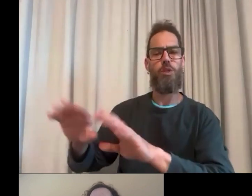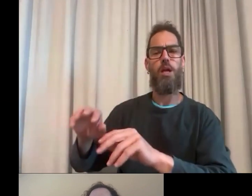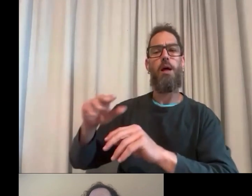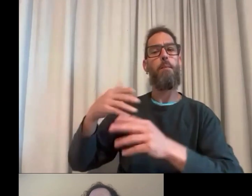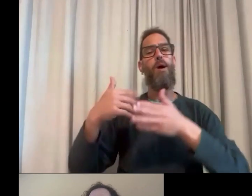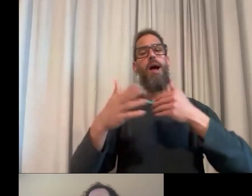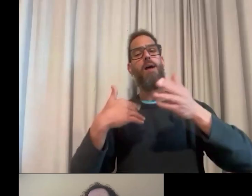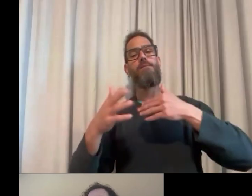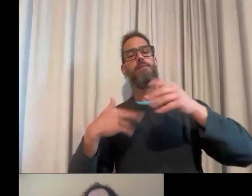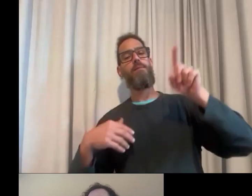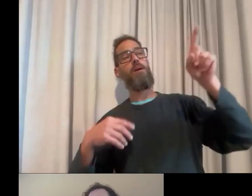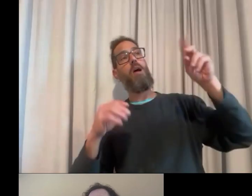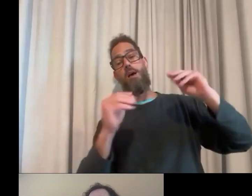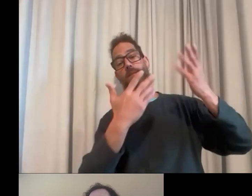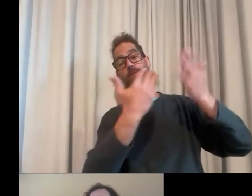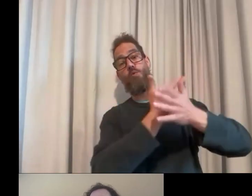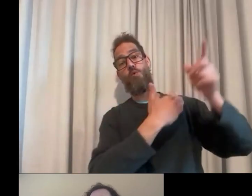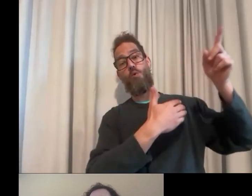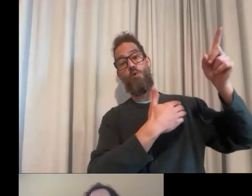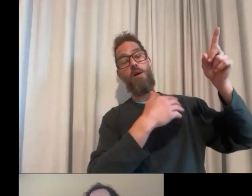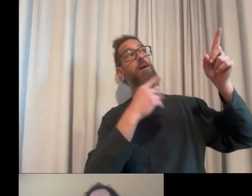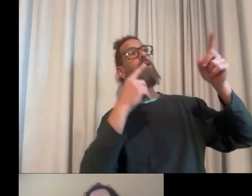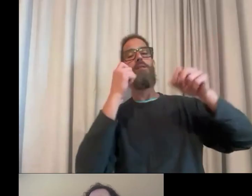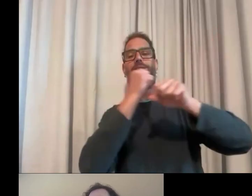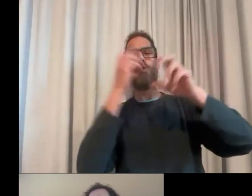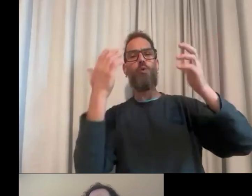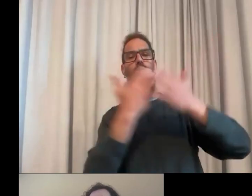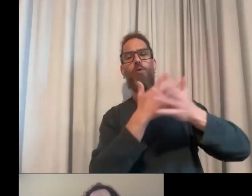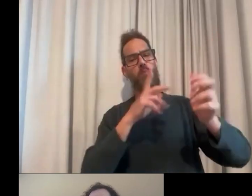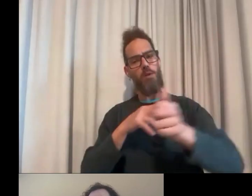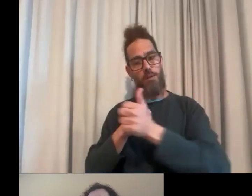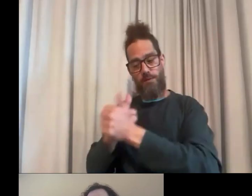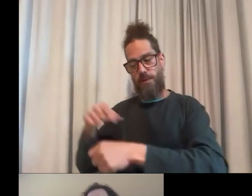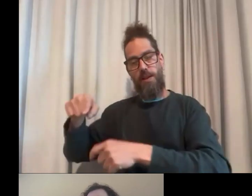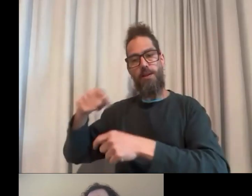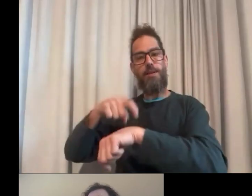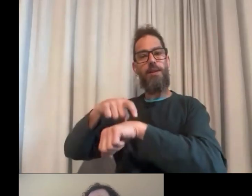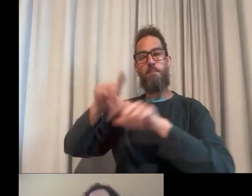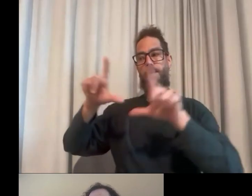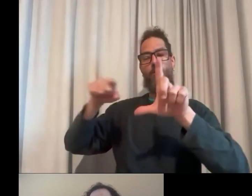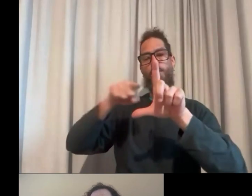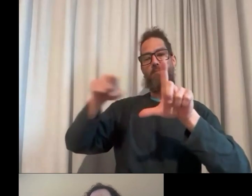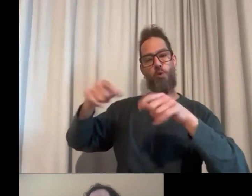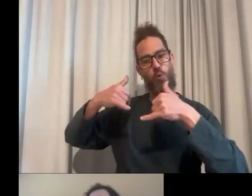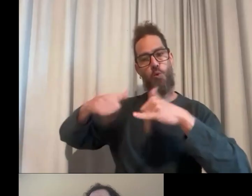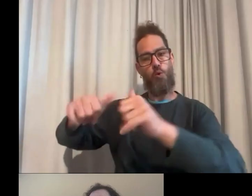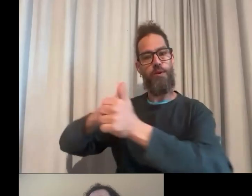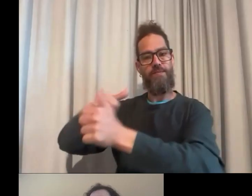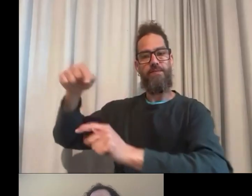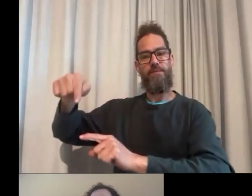And whether ASC publishes a new version or not, before your deadline comes up, you've got this three year period.